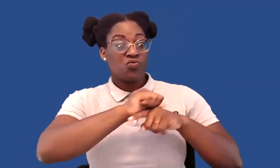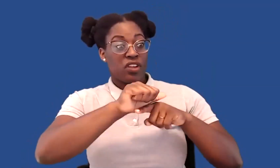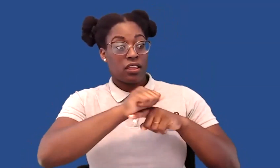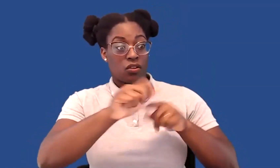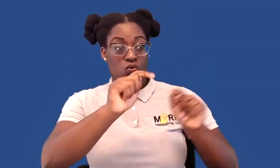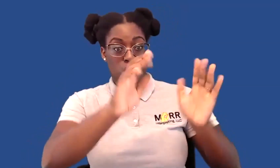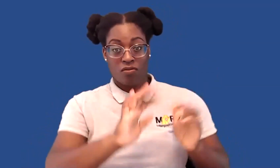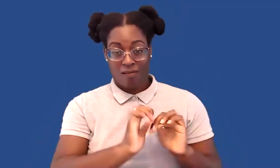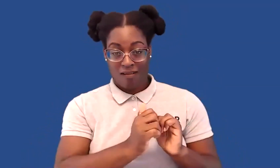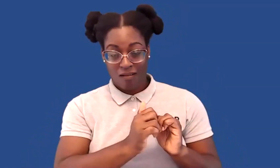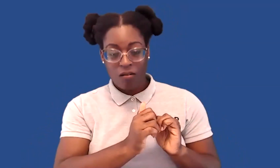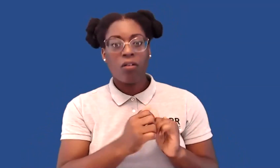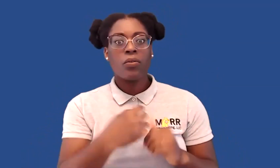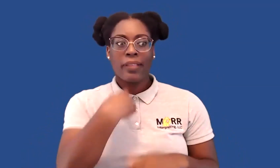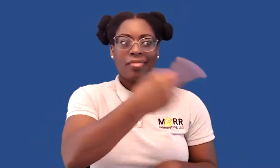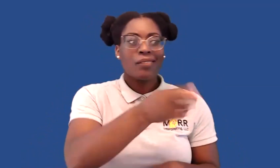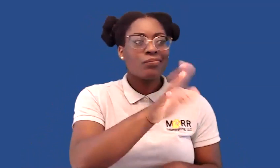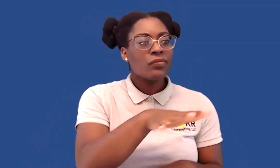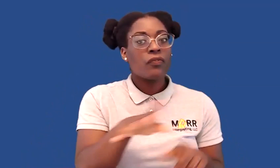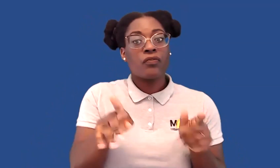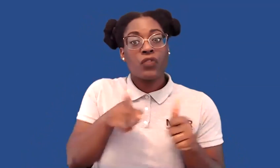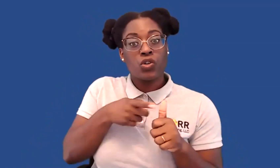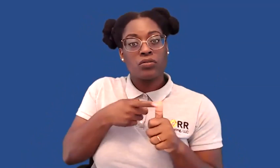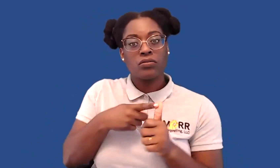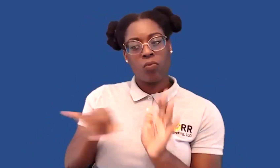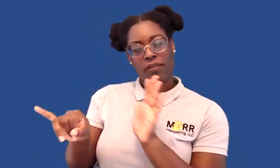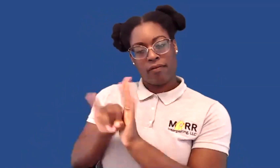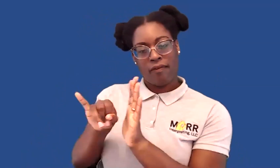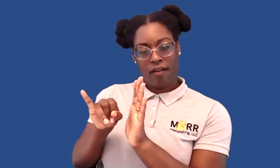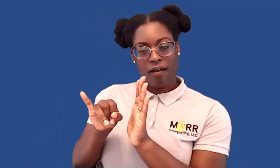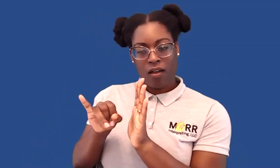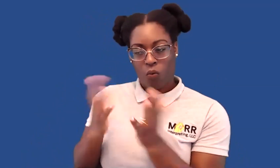then explain why it's a problem, right? So not, you know, "This is broken,"